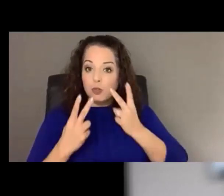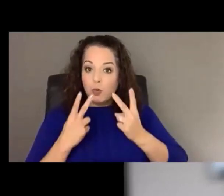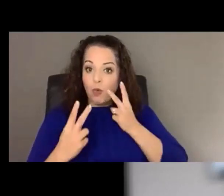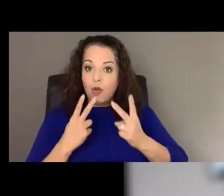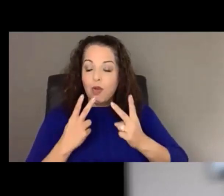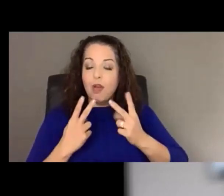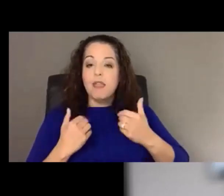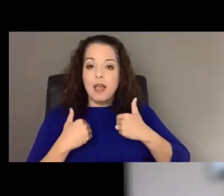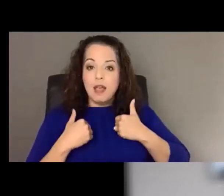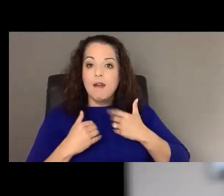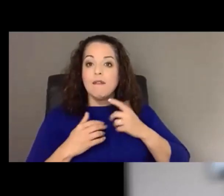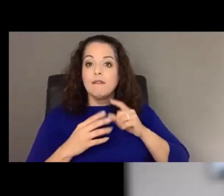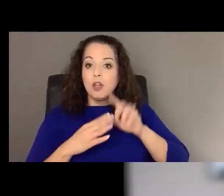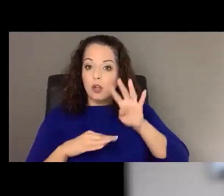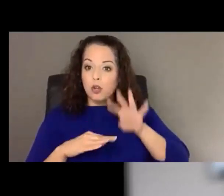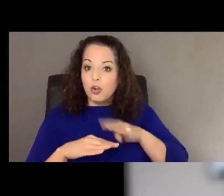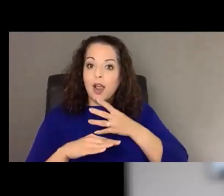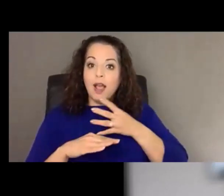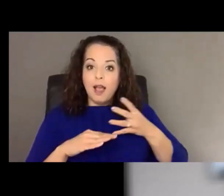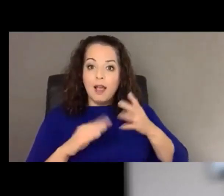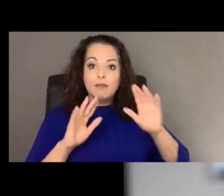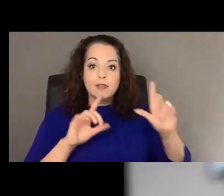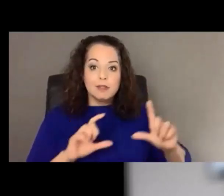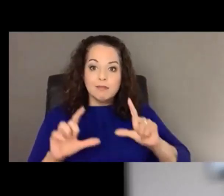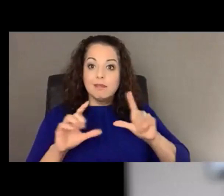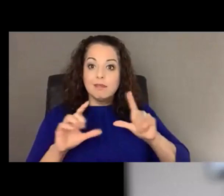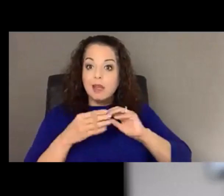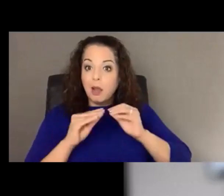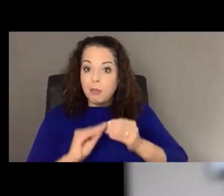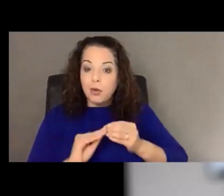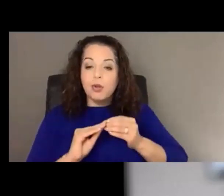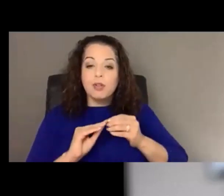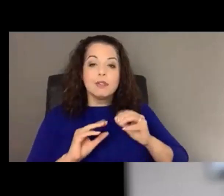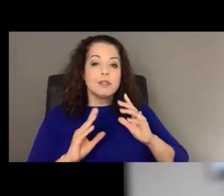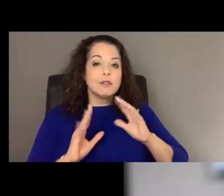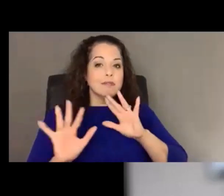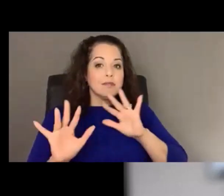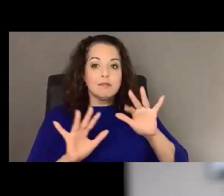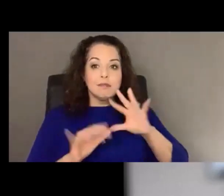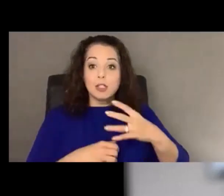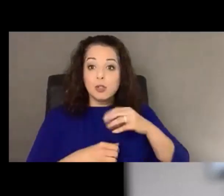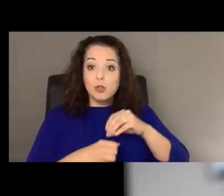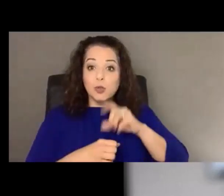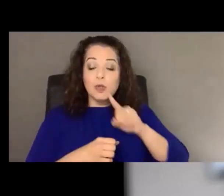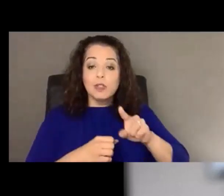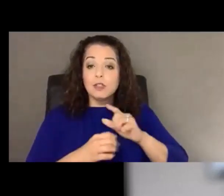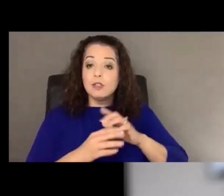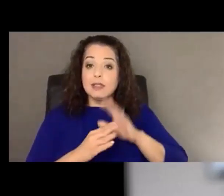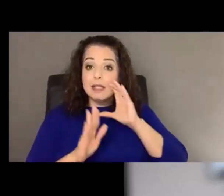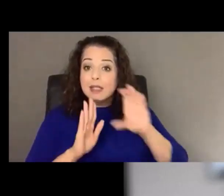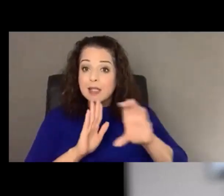that are numerical, that include graphic images as well,